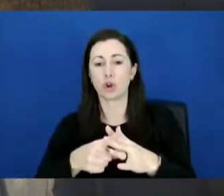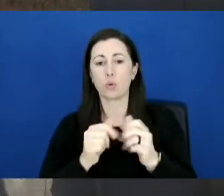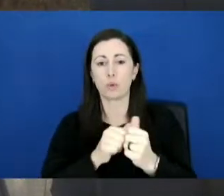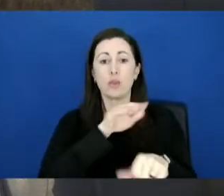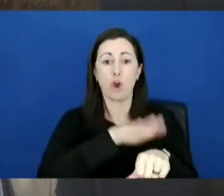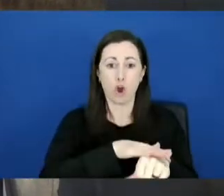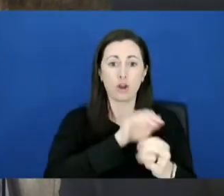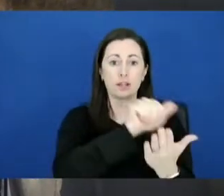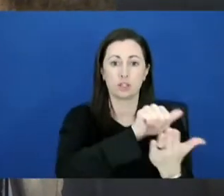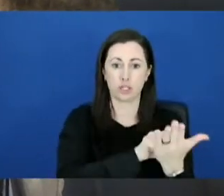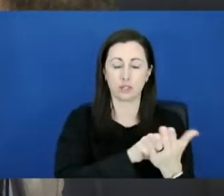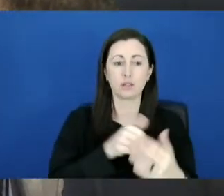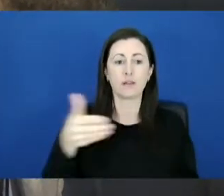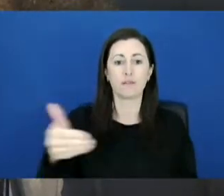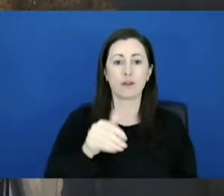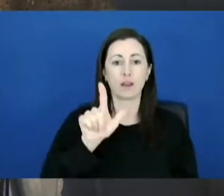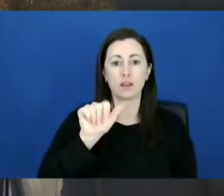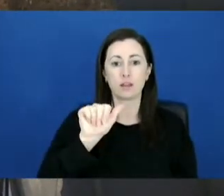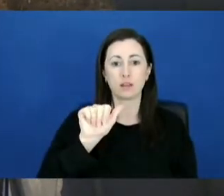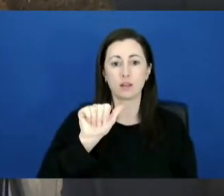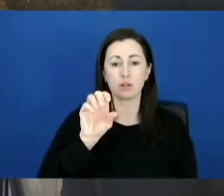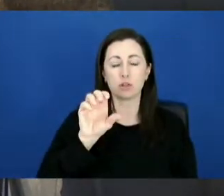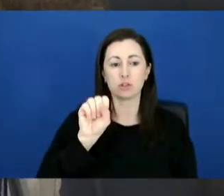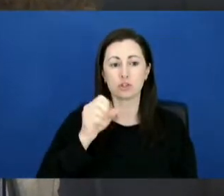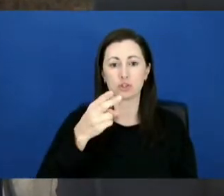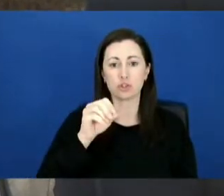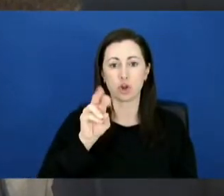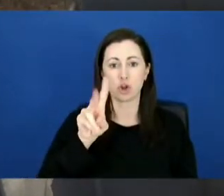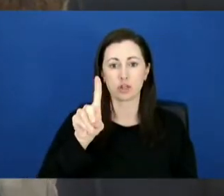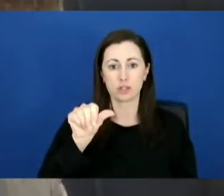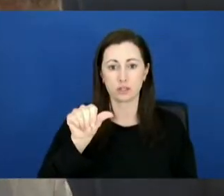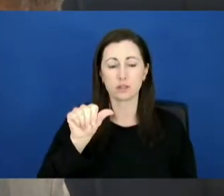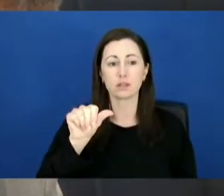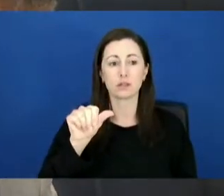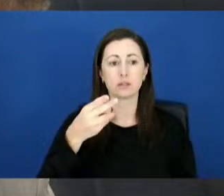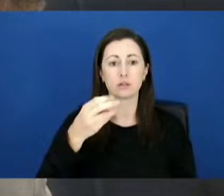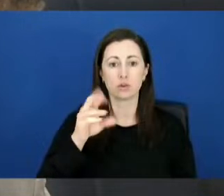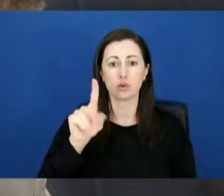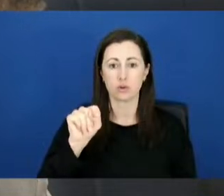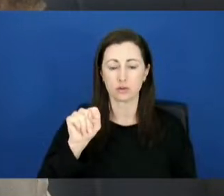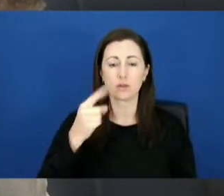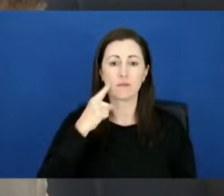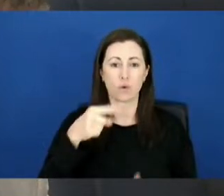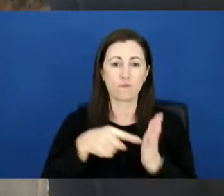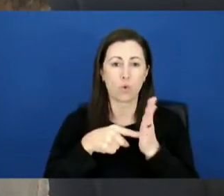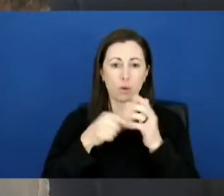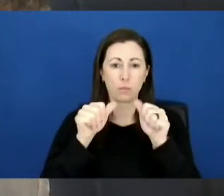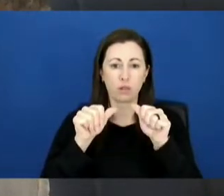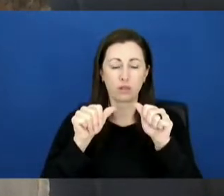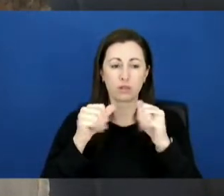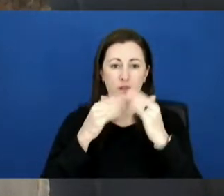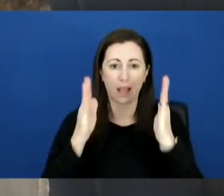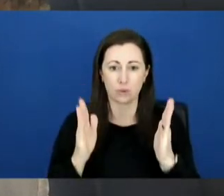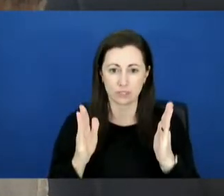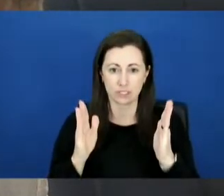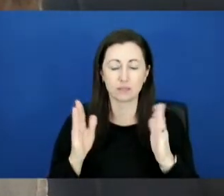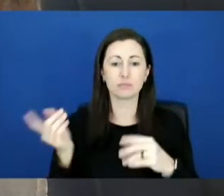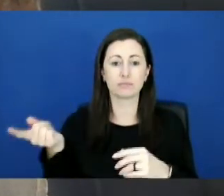I'LL DO THE ONE THAT'S OFF THE